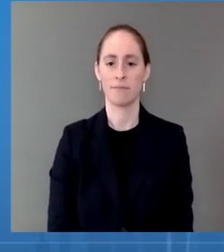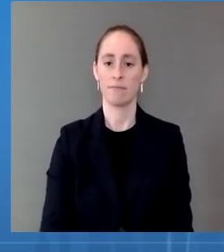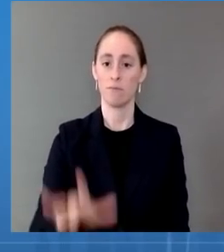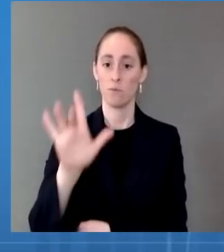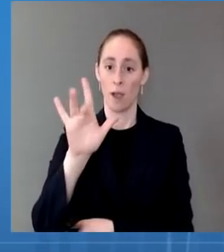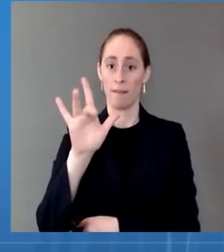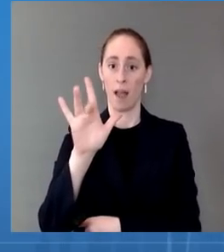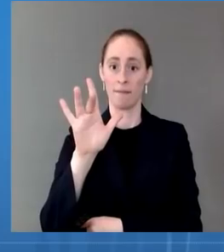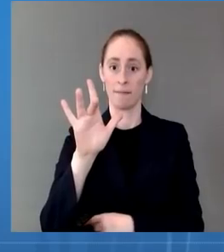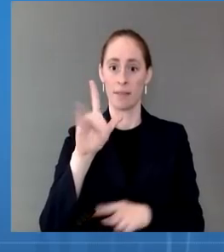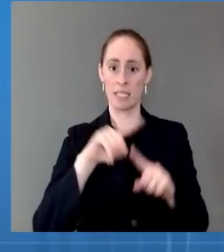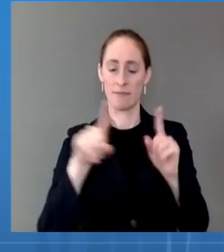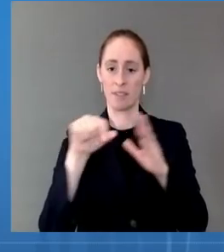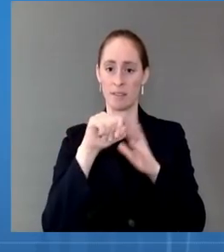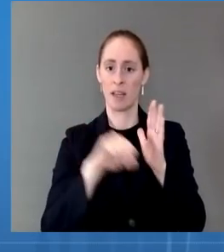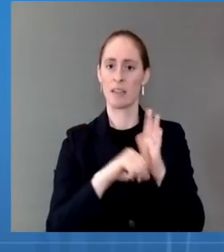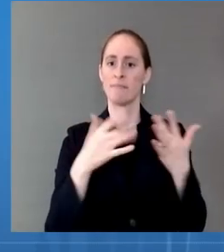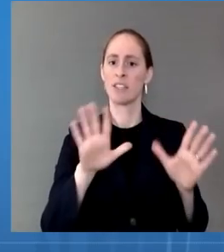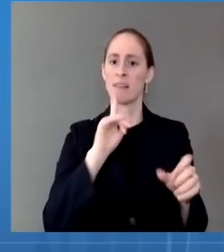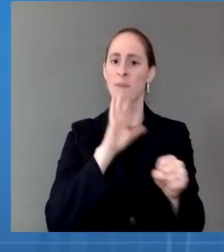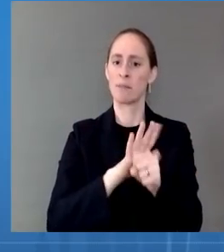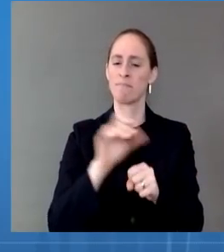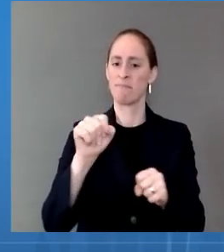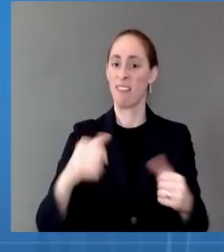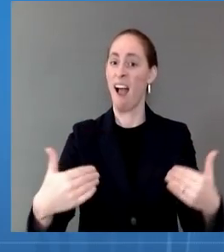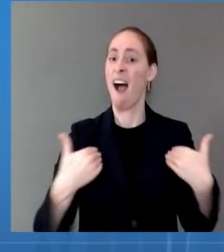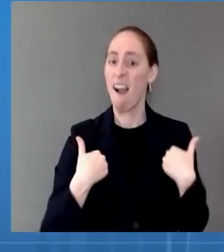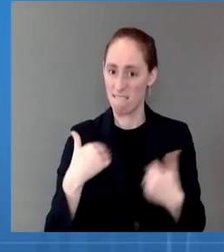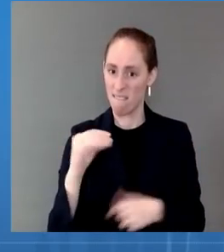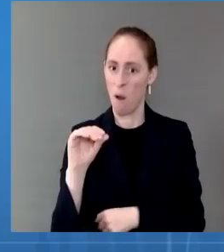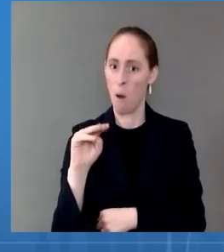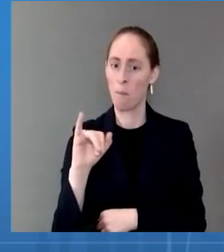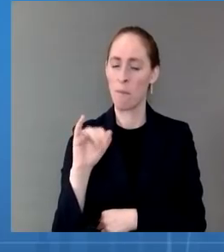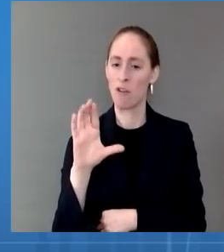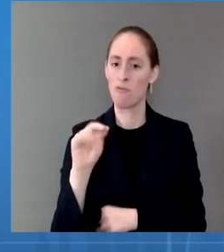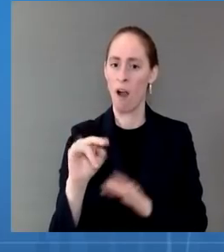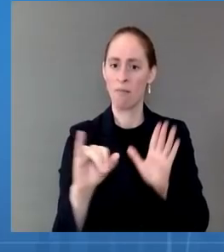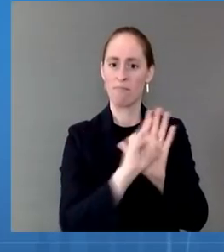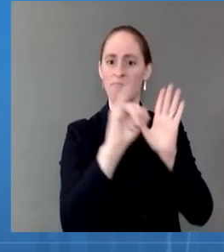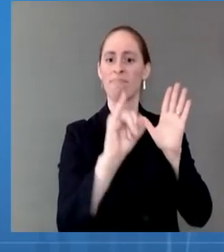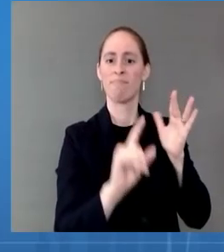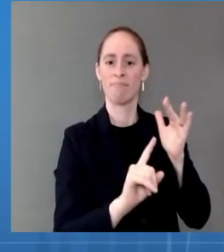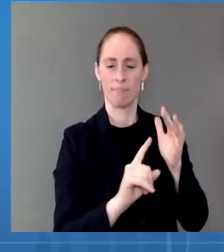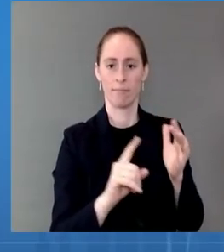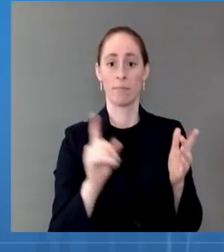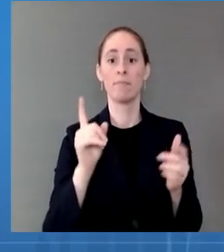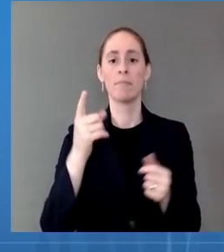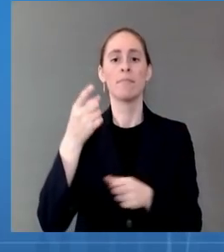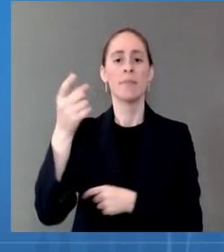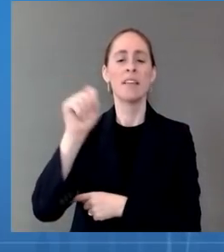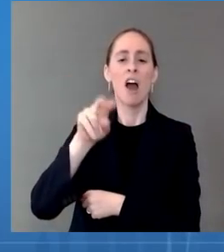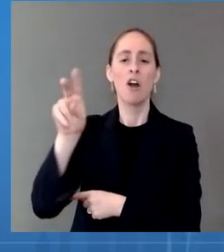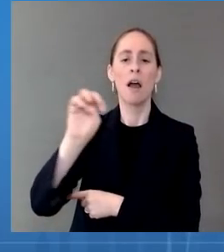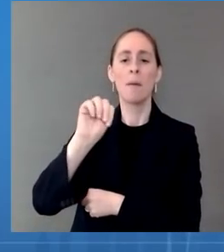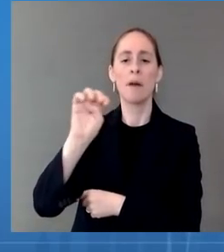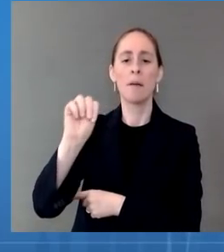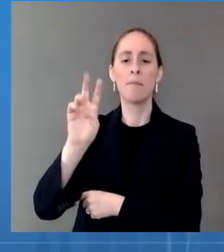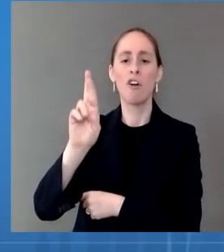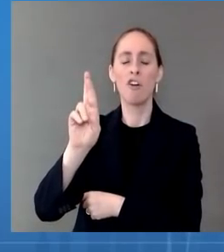This report in the MMWR provides an early look at the impact of the Omicron variant as we continuously work to learn more.